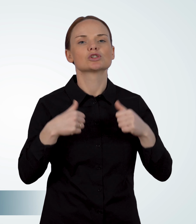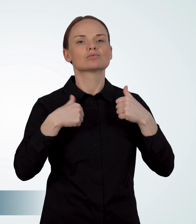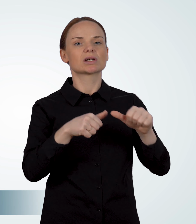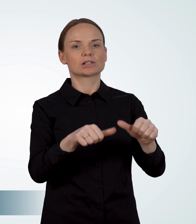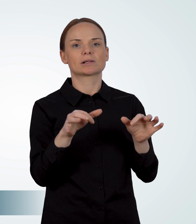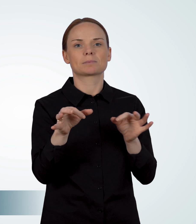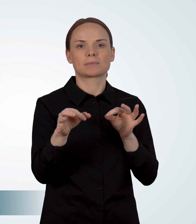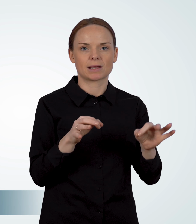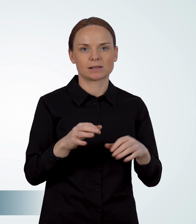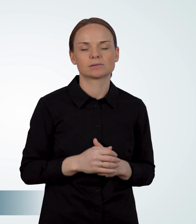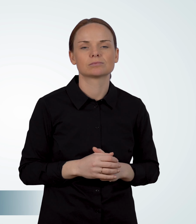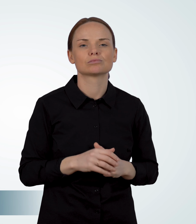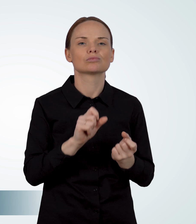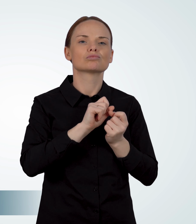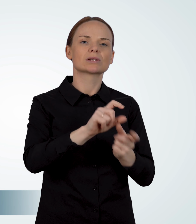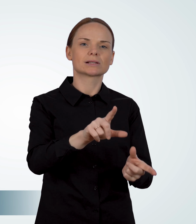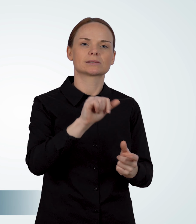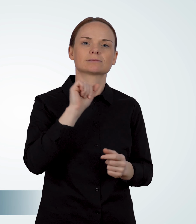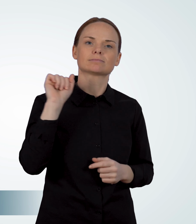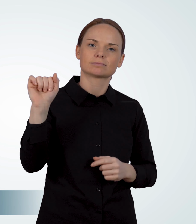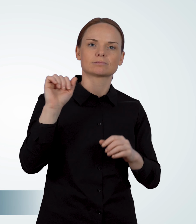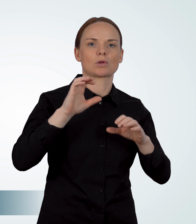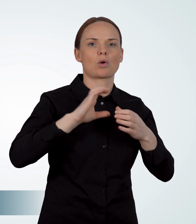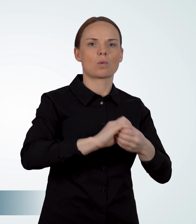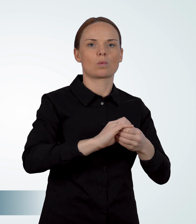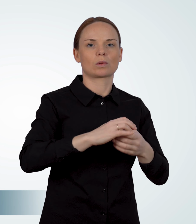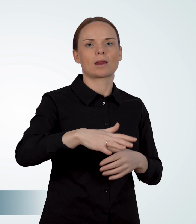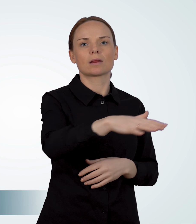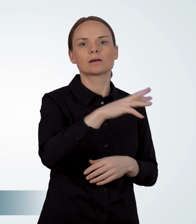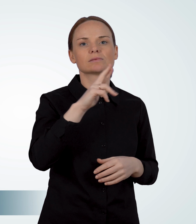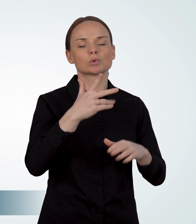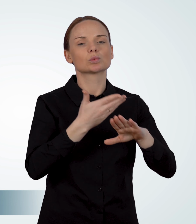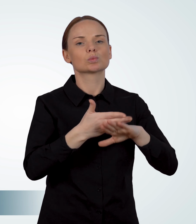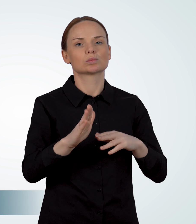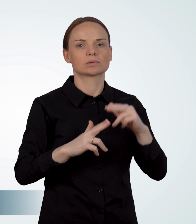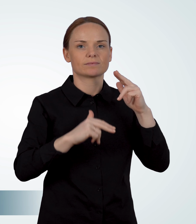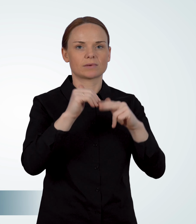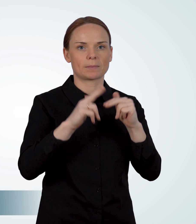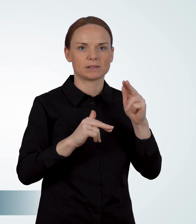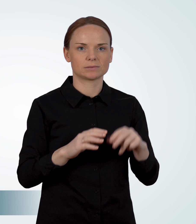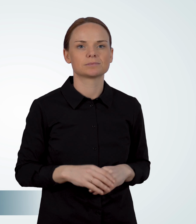• strategic plans • releasing state-owned land for new developments